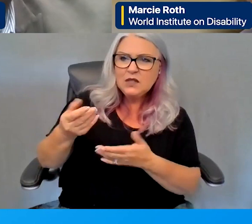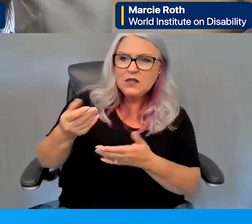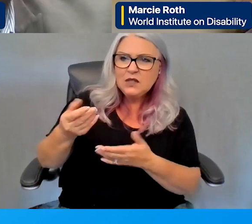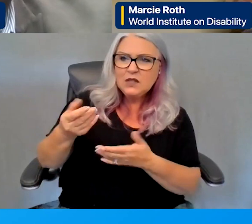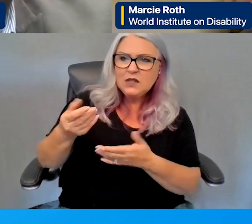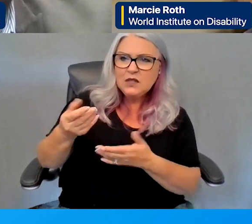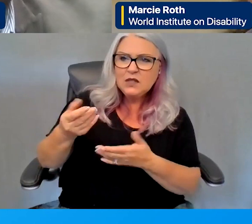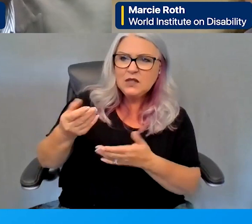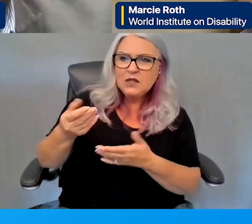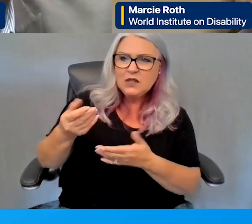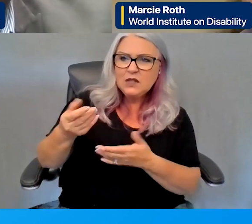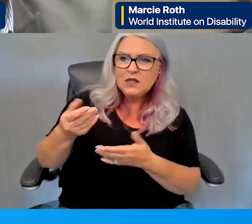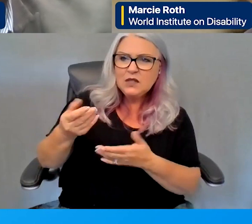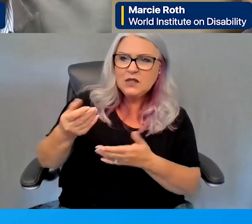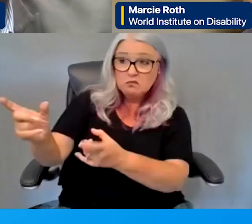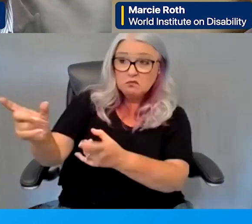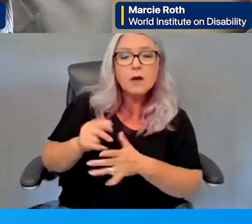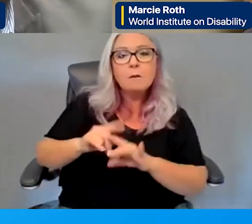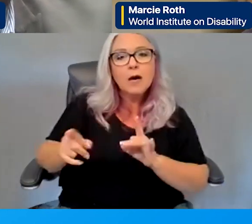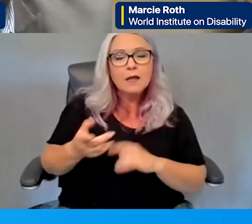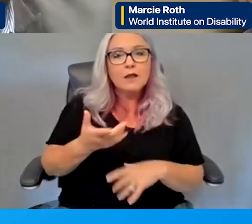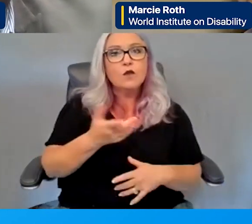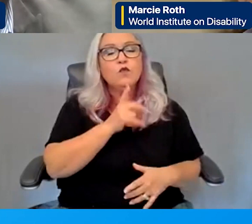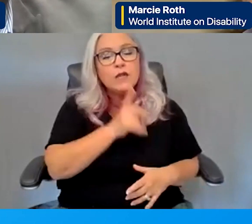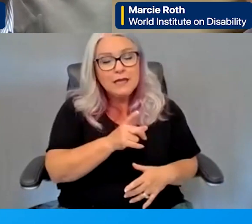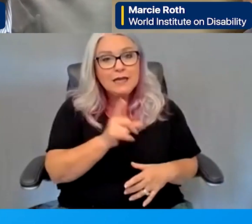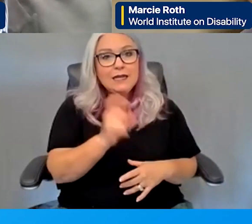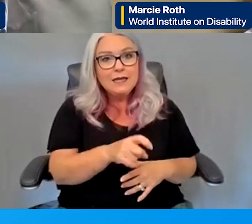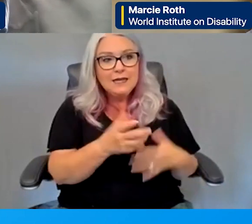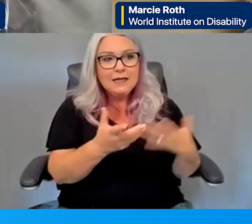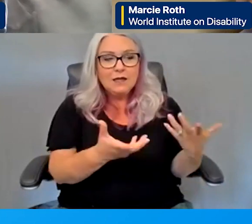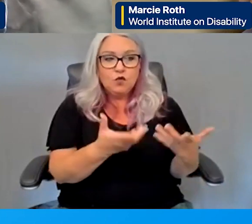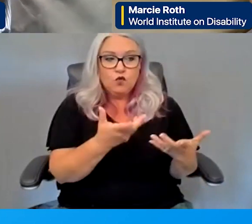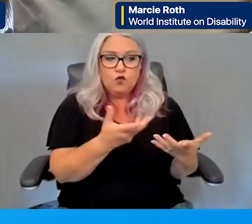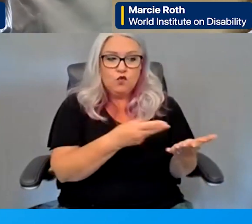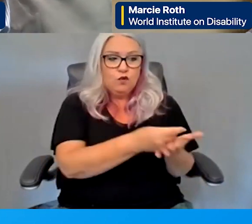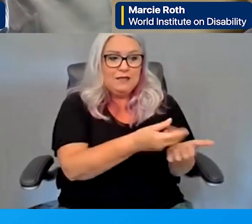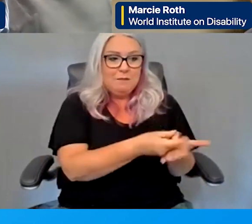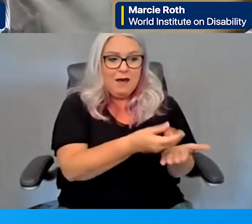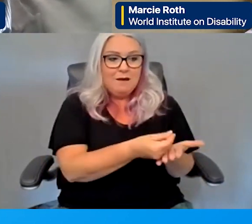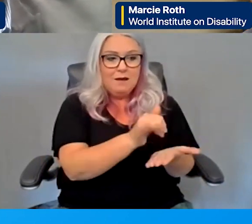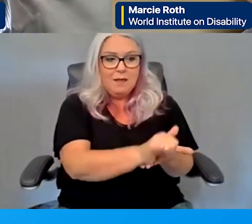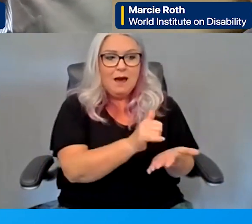is a need to spend those funds in compliance with the